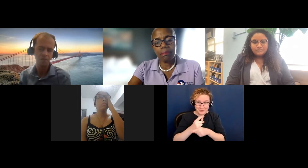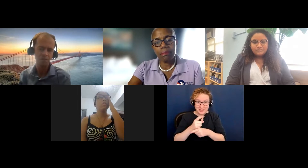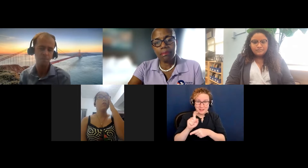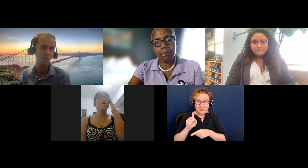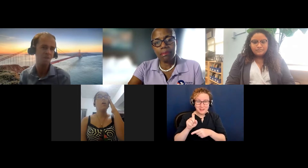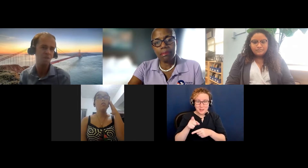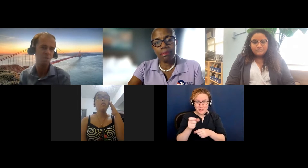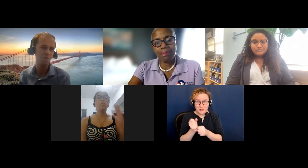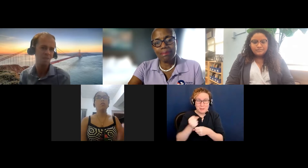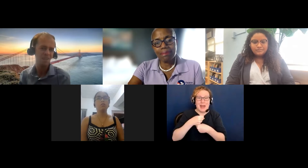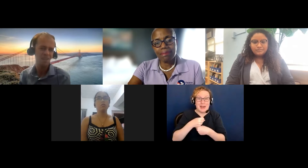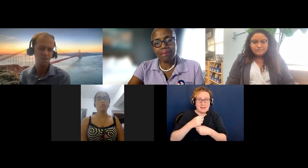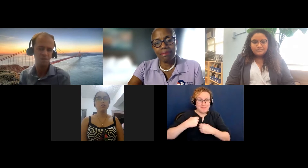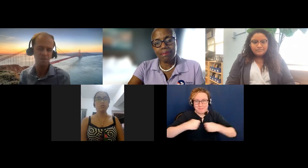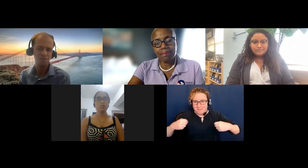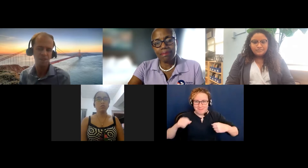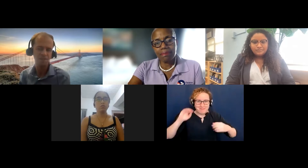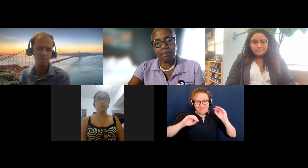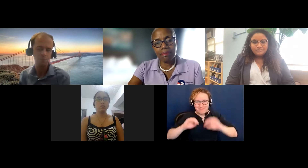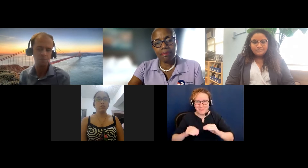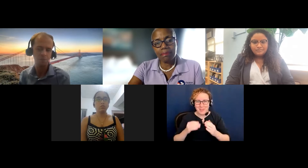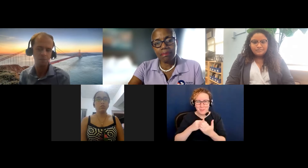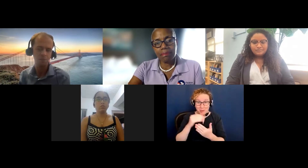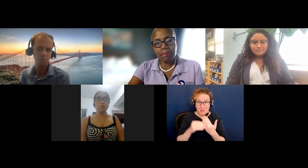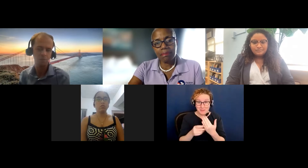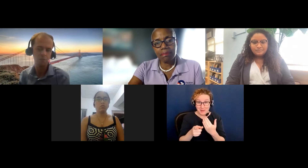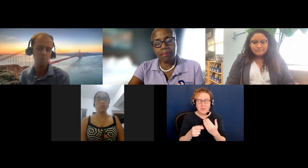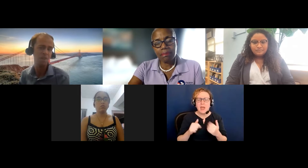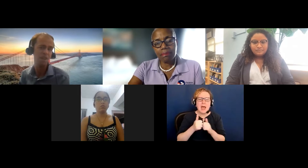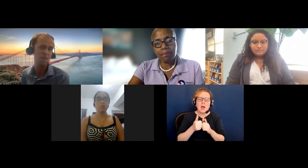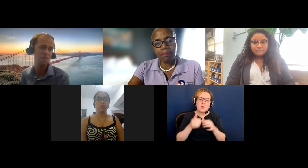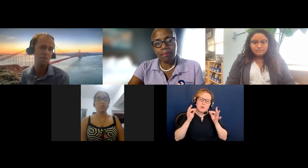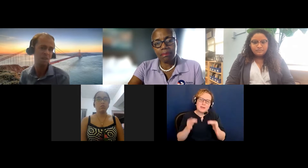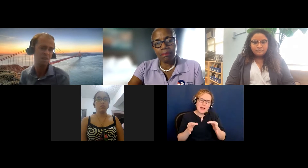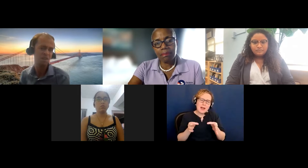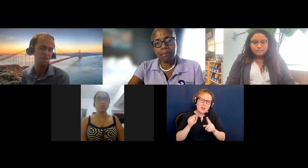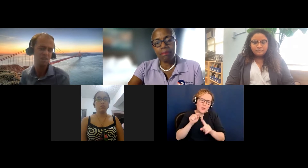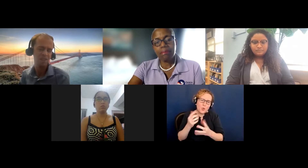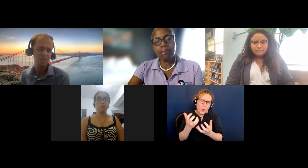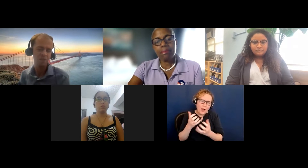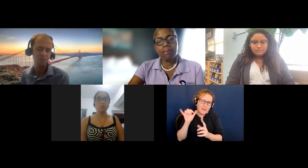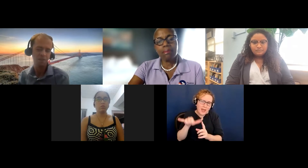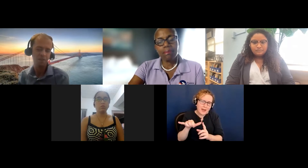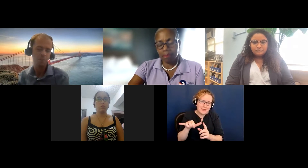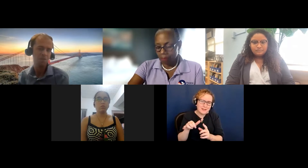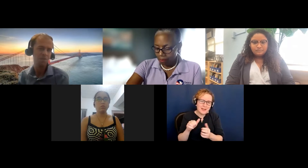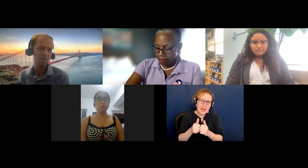assignment. How did you decide this was what you wanted? How did you settle on this opportunity?